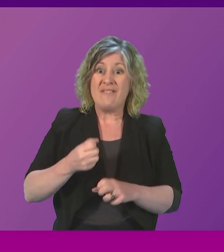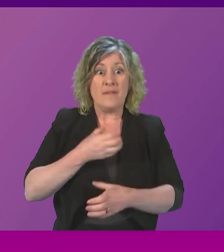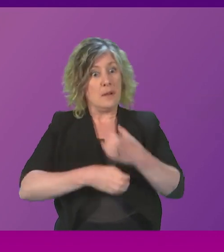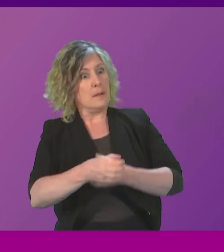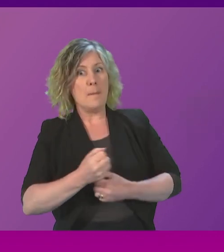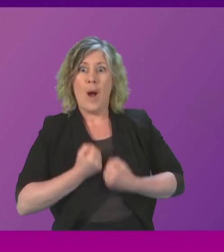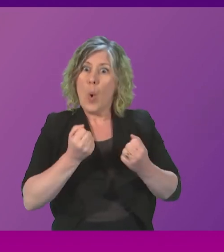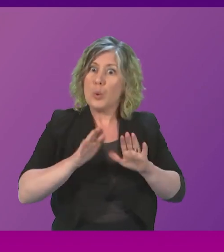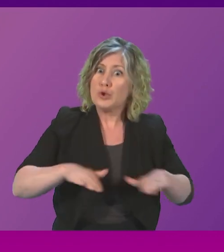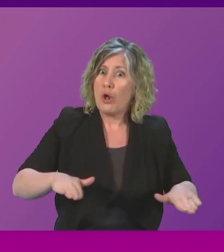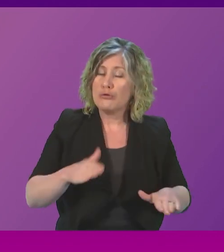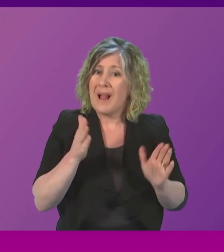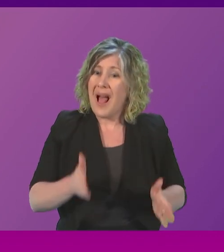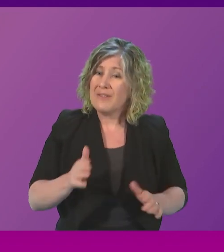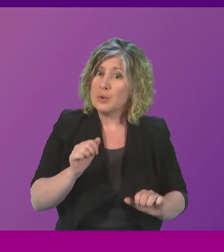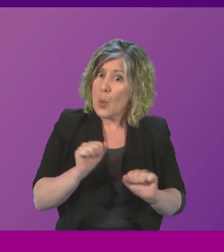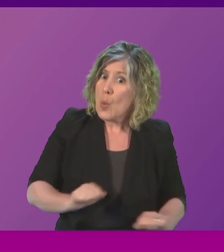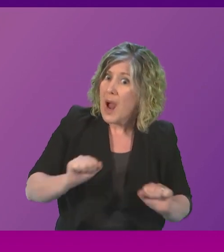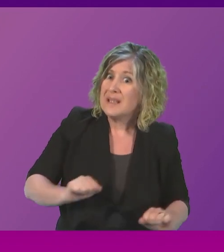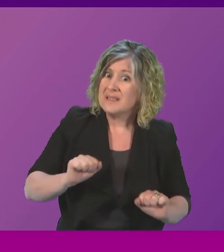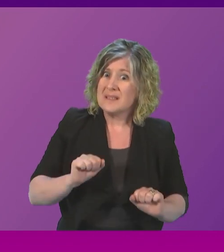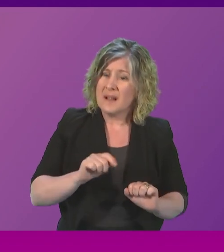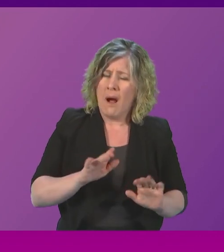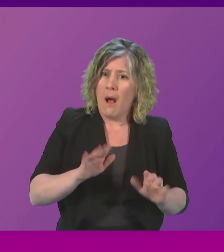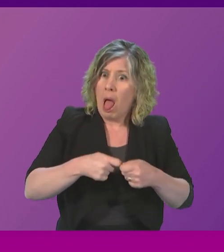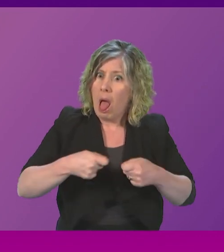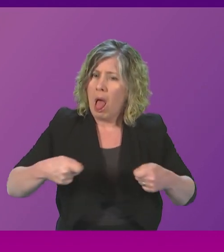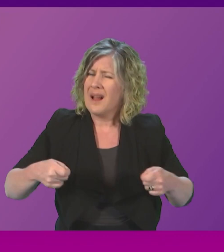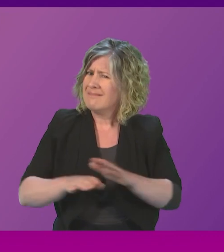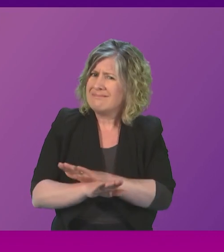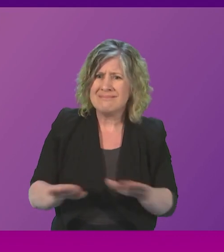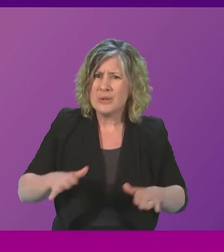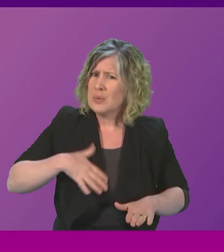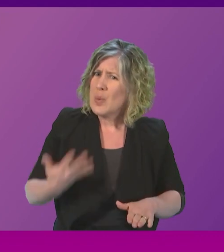to wait any longer than they should. However, we are taking action on recovery.